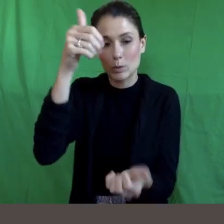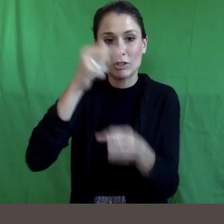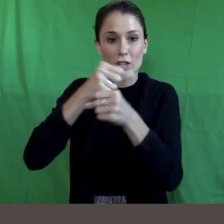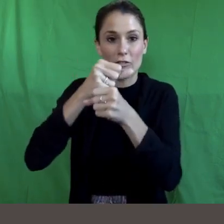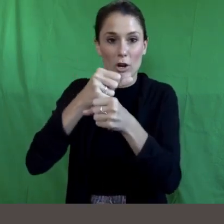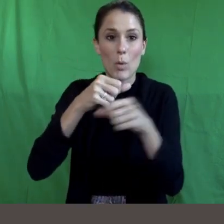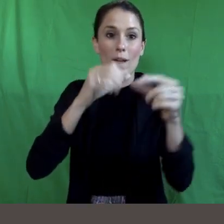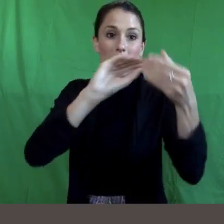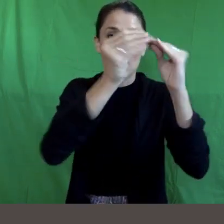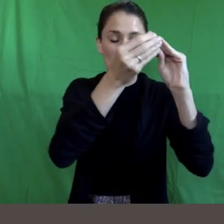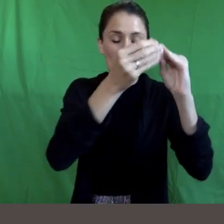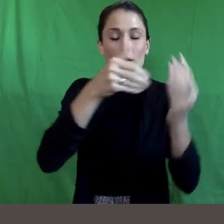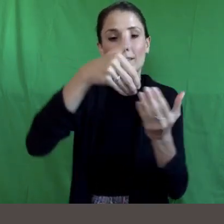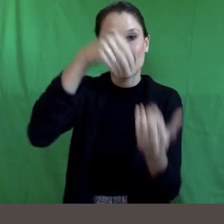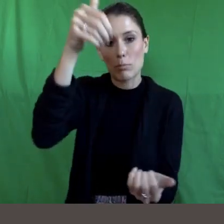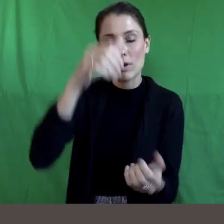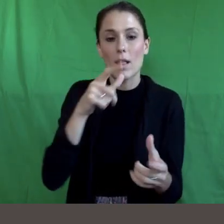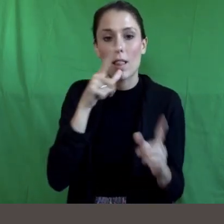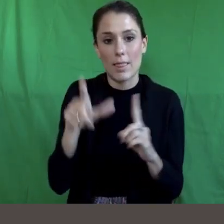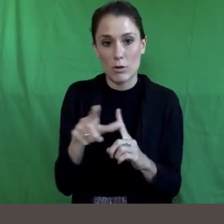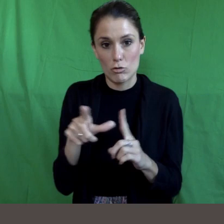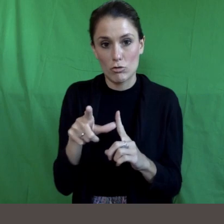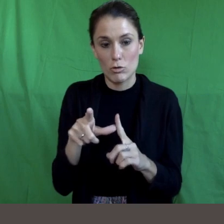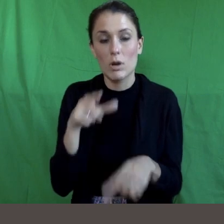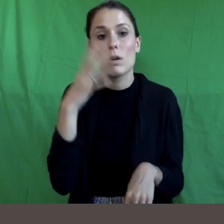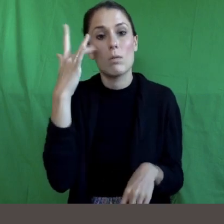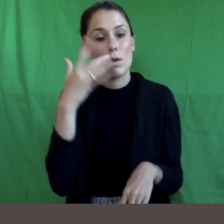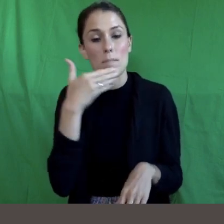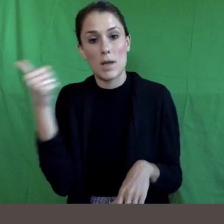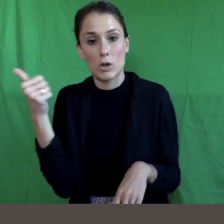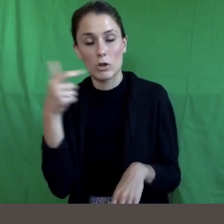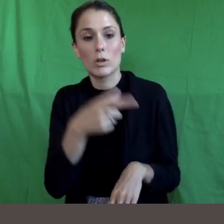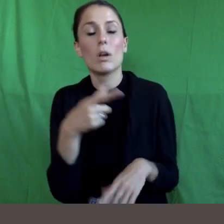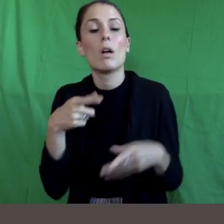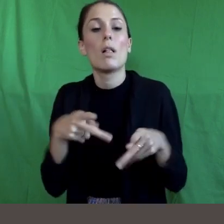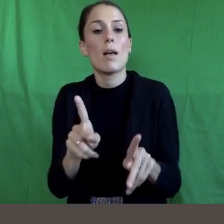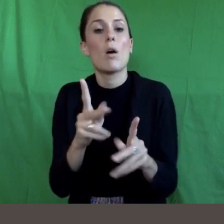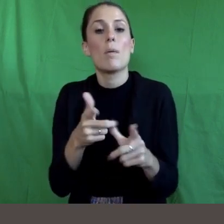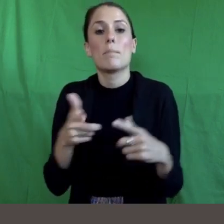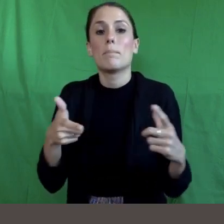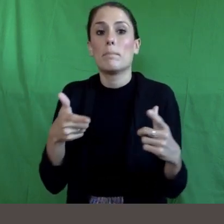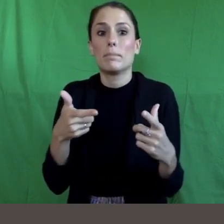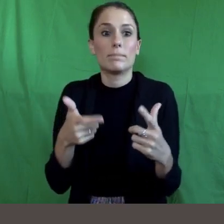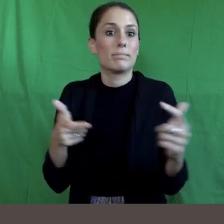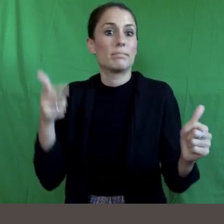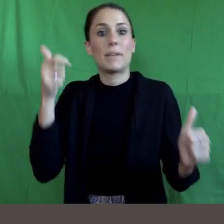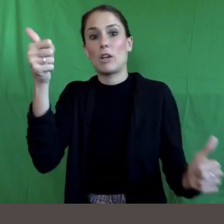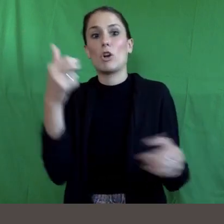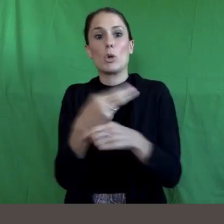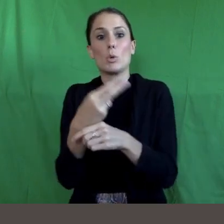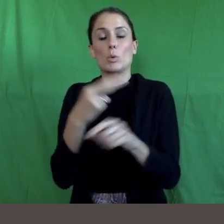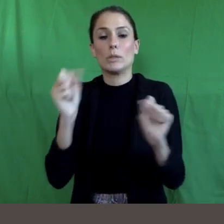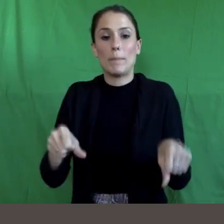We have a digits generator function, and then a letters generator function. So why is this better? Well, because it allows for greater reusability.